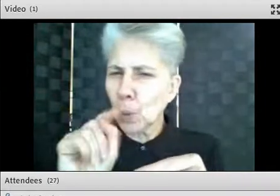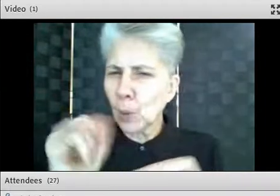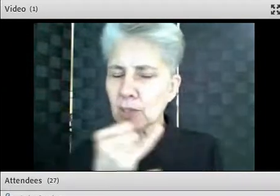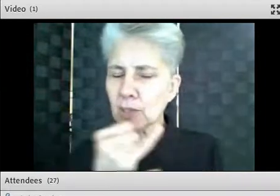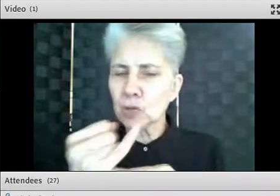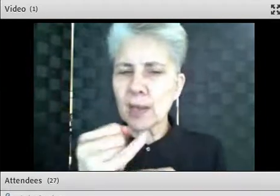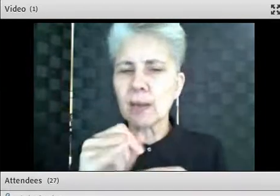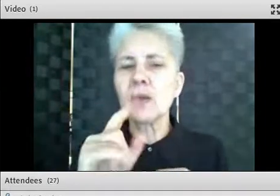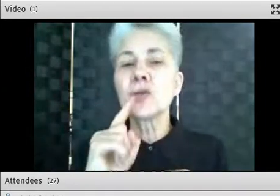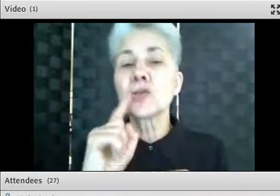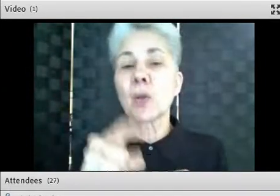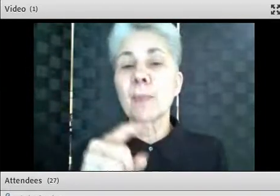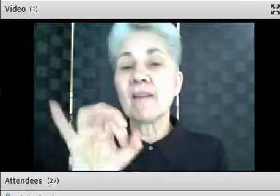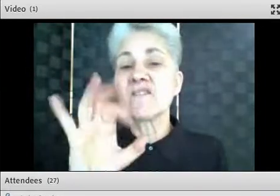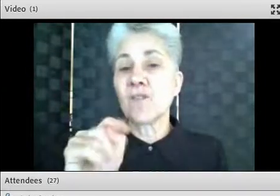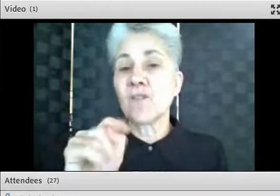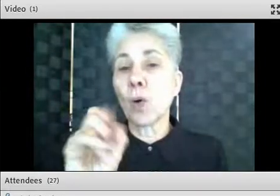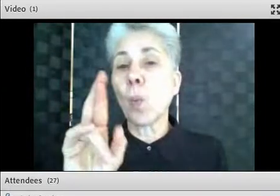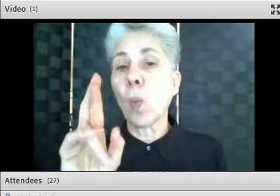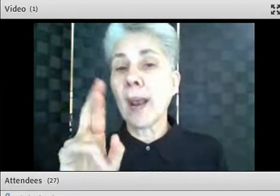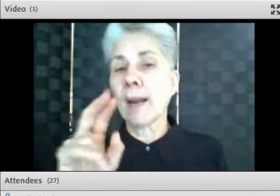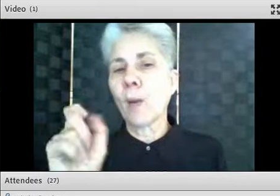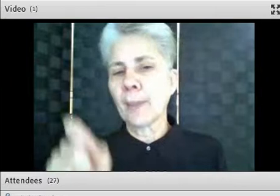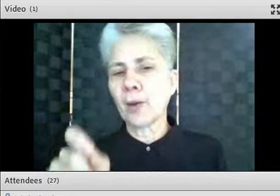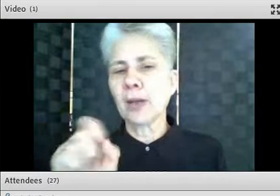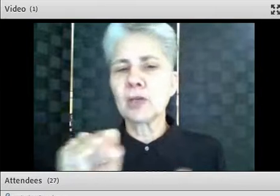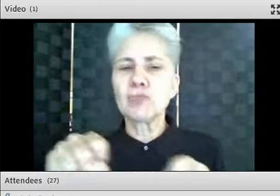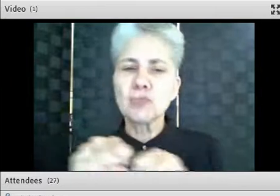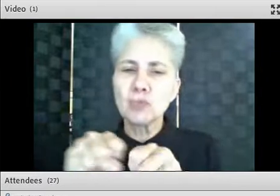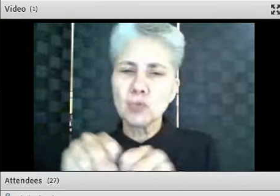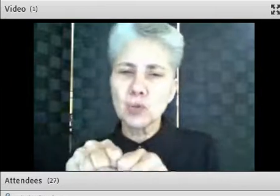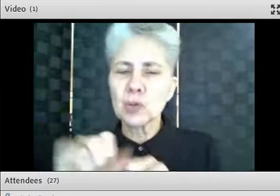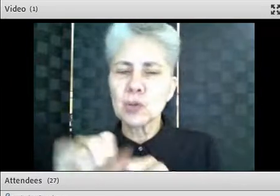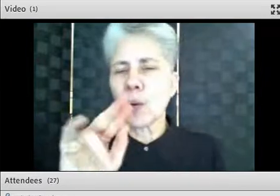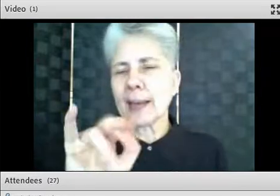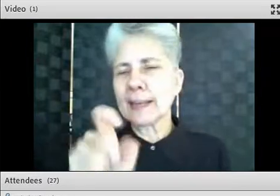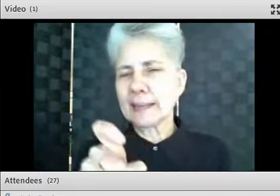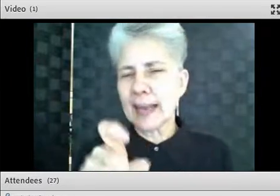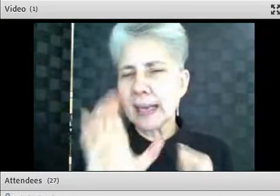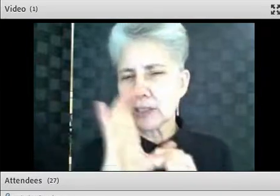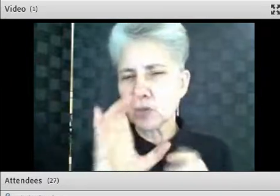the actual caption should be footwear.shoes, so, you know, searching by index term